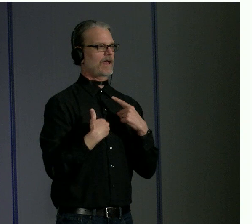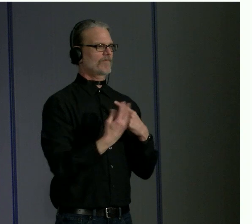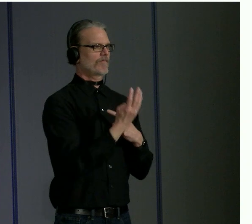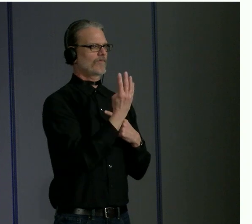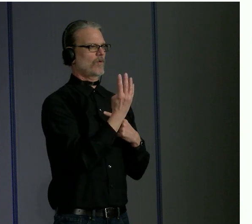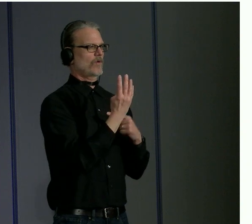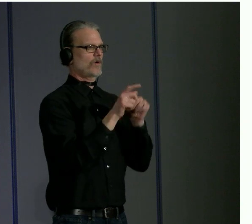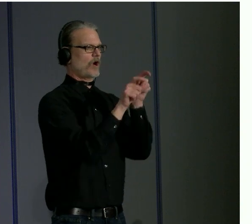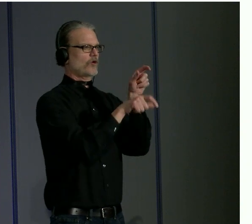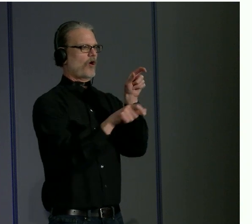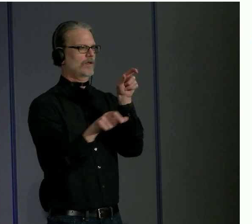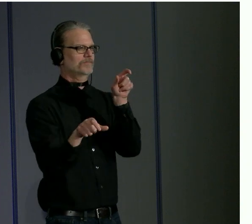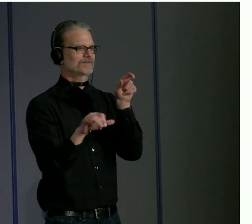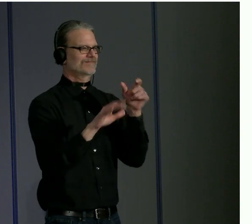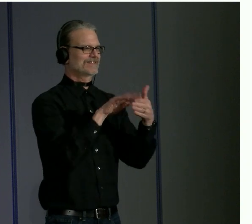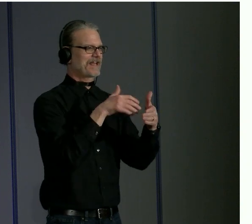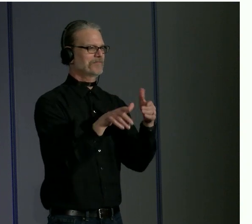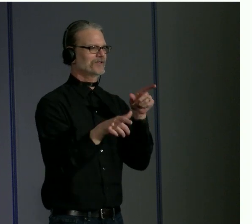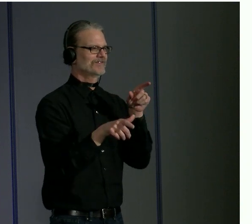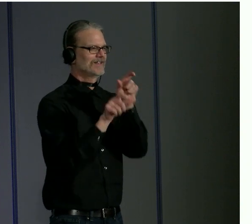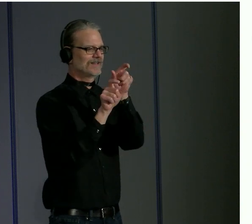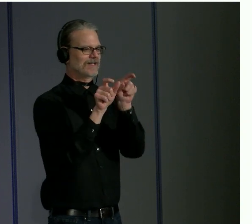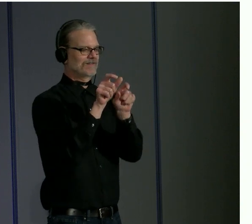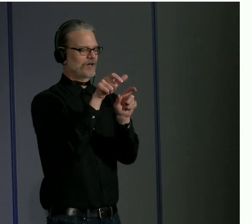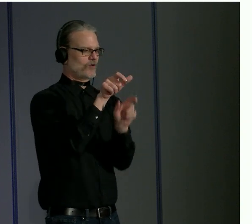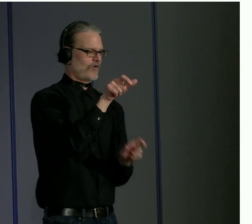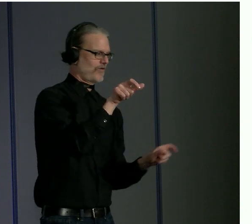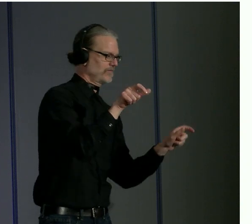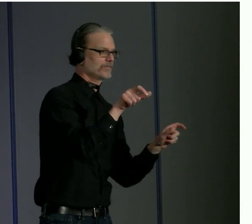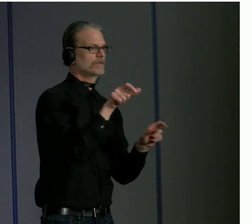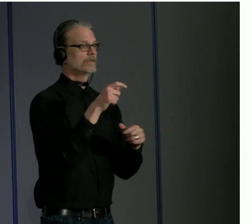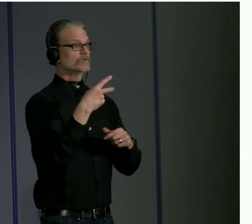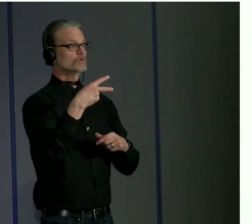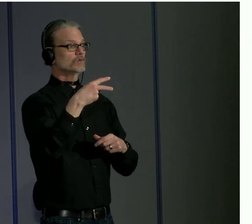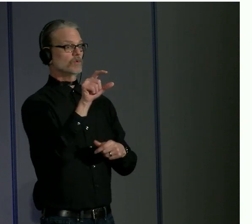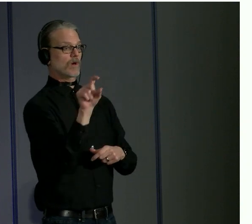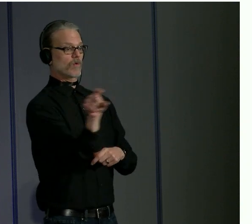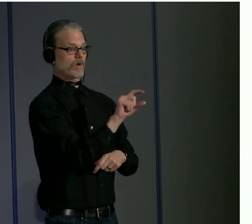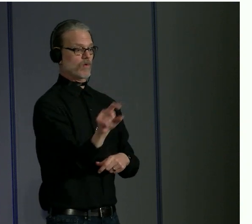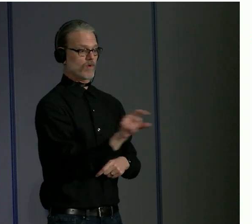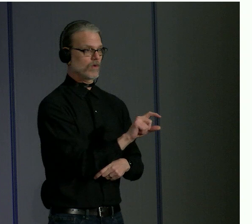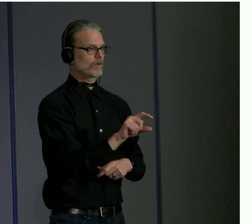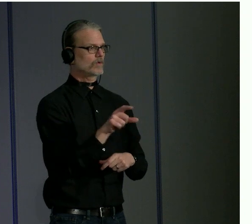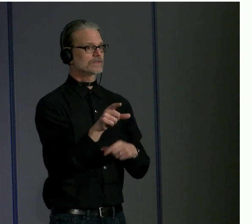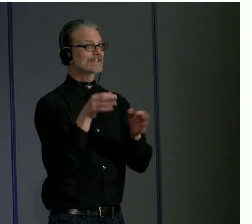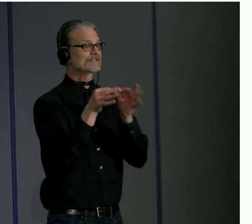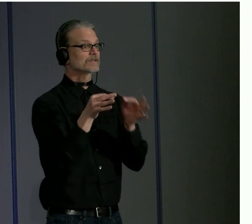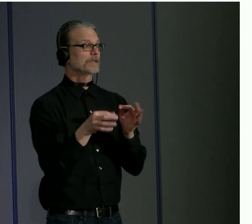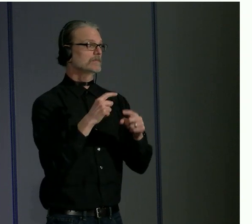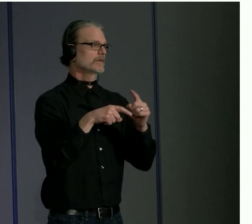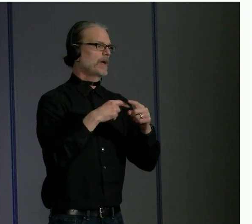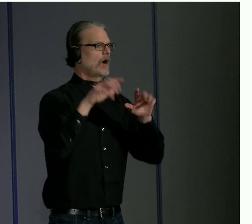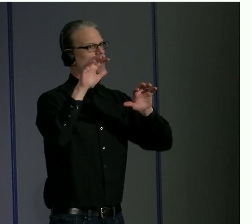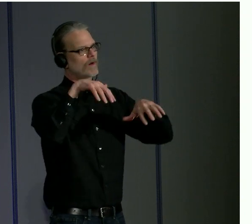what was a table and there are 2 rows. One says, talks about the rainfall in a specific given area.